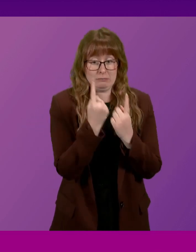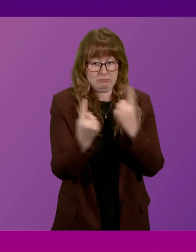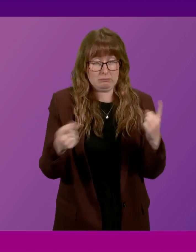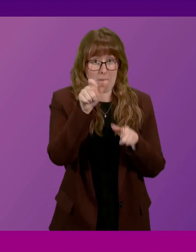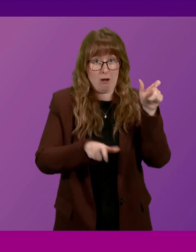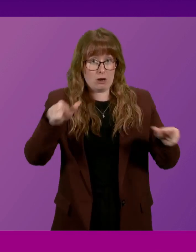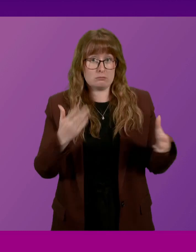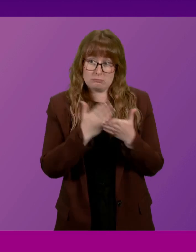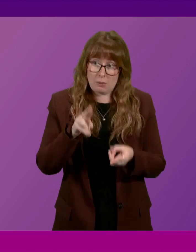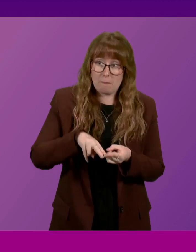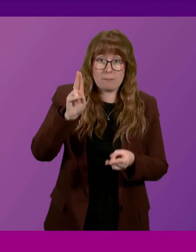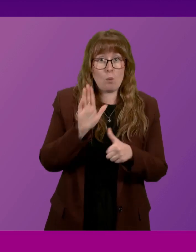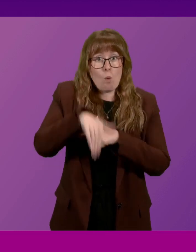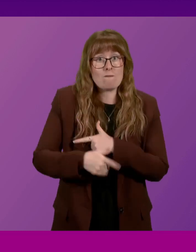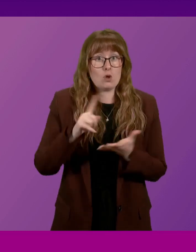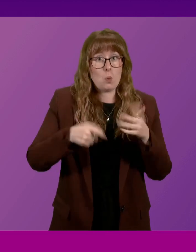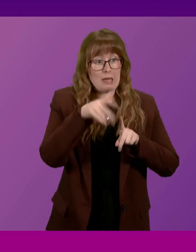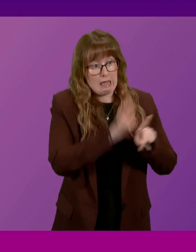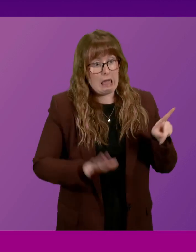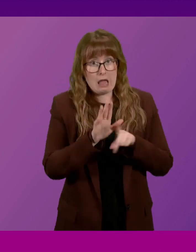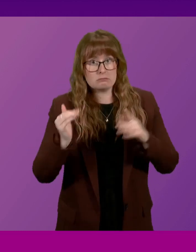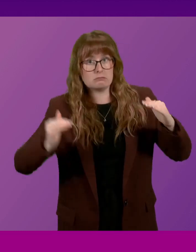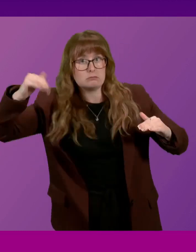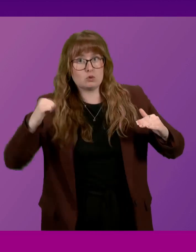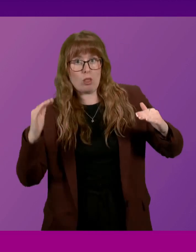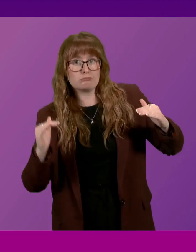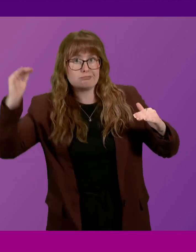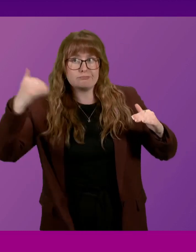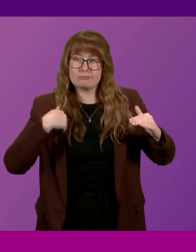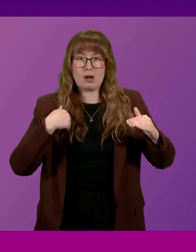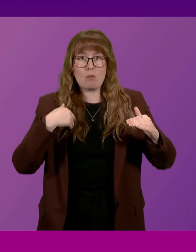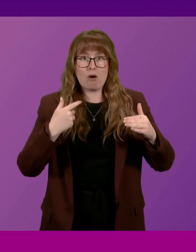than the United Kingdom’s has. Our labour market remains resilient. Our programme